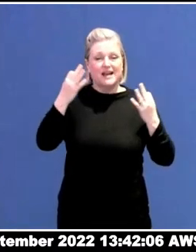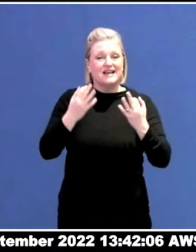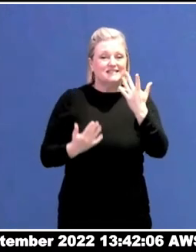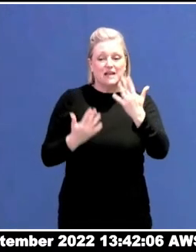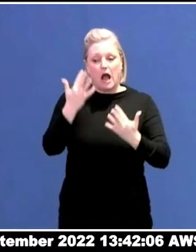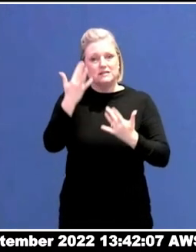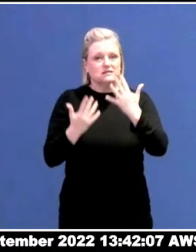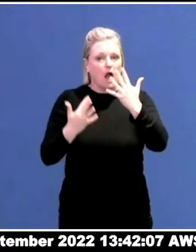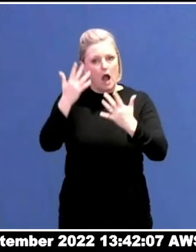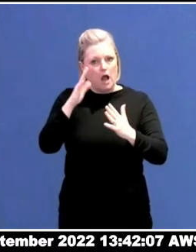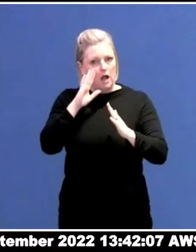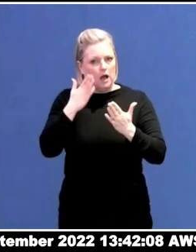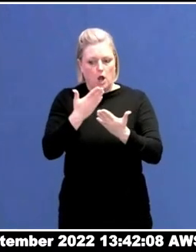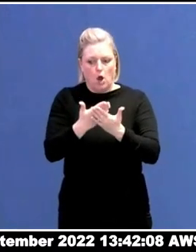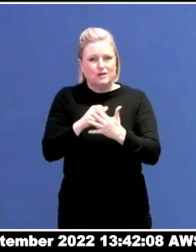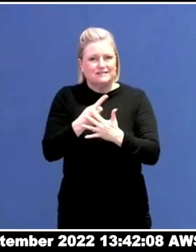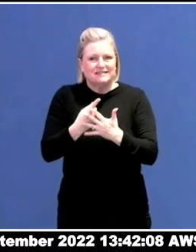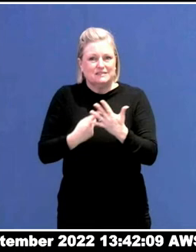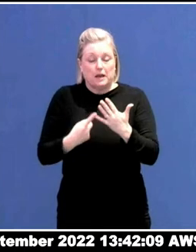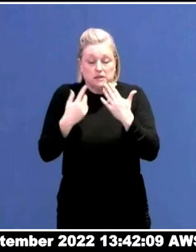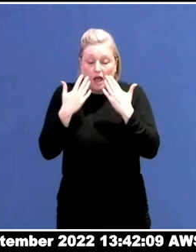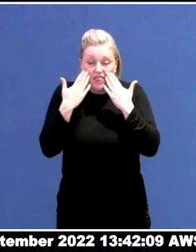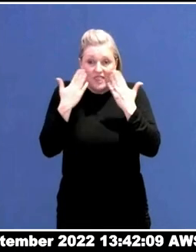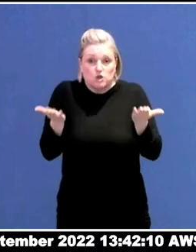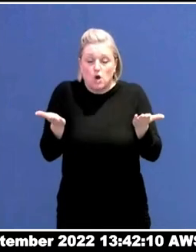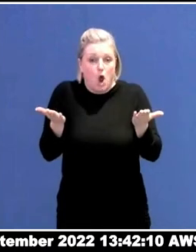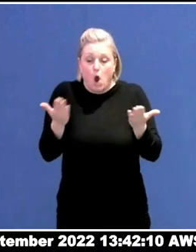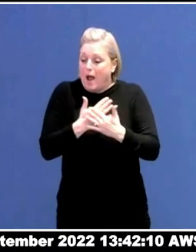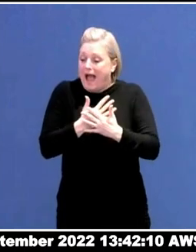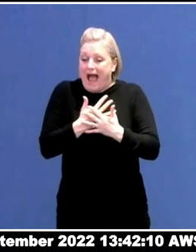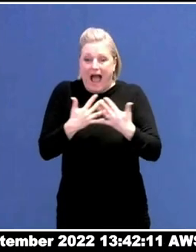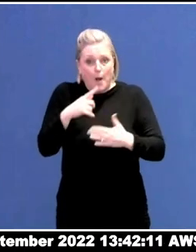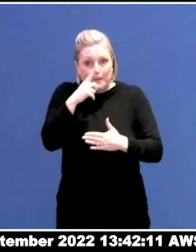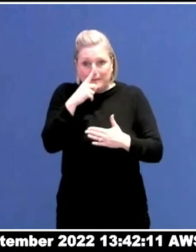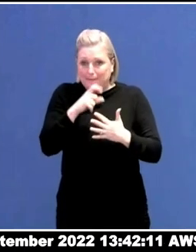They do not have a sense of how many people with disabilities, which types of disabilities are in their prison.